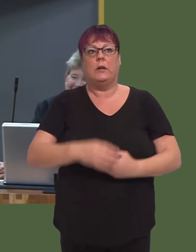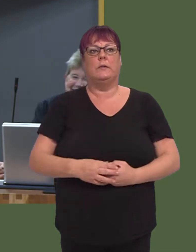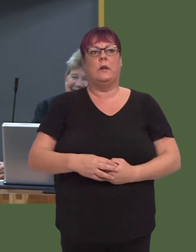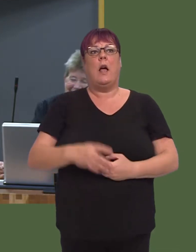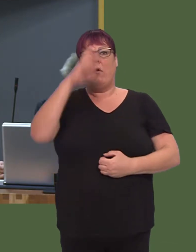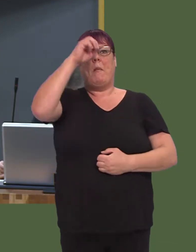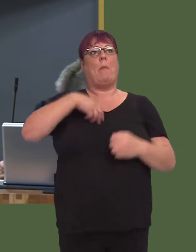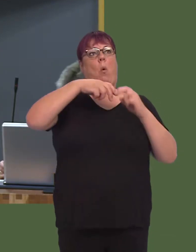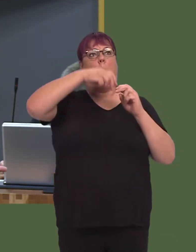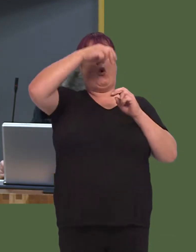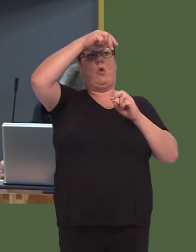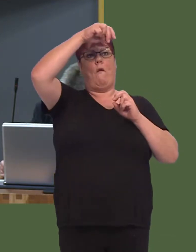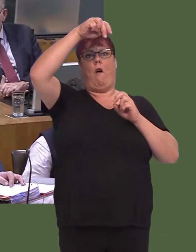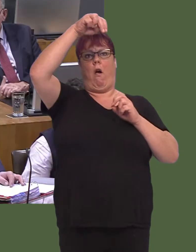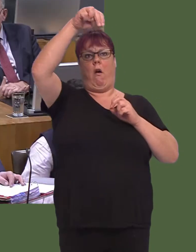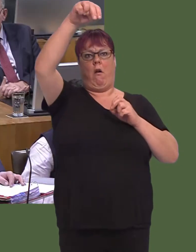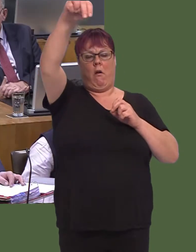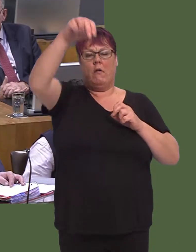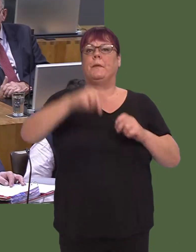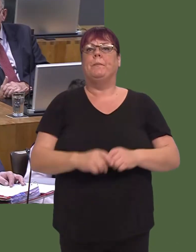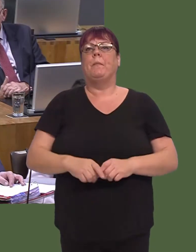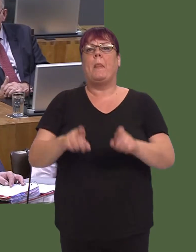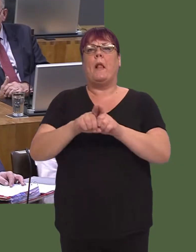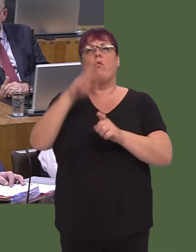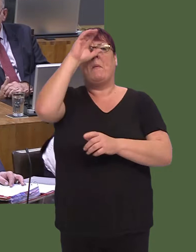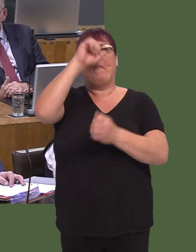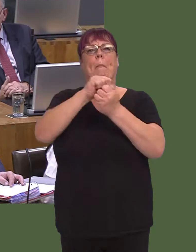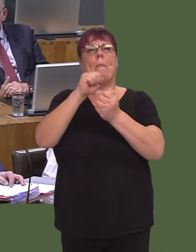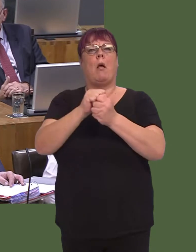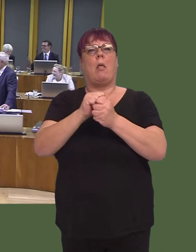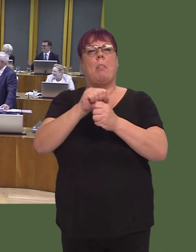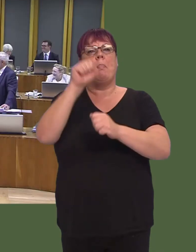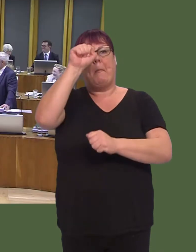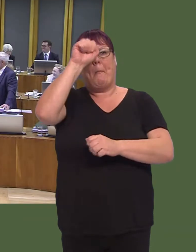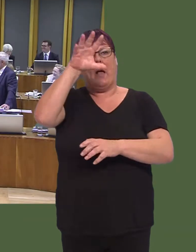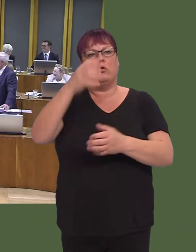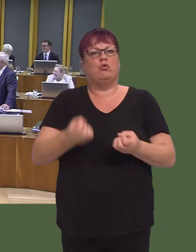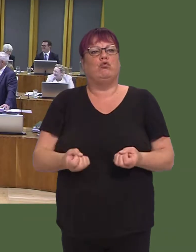leg, walking over the top, and, of course, the history of the miners' strike, when it